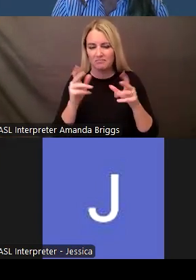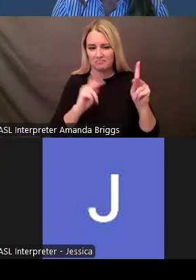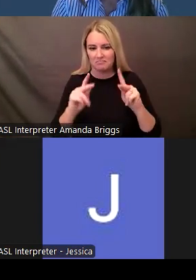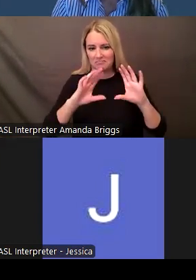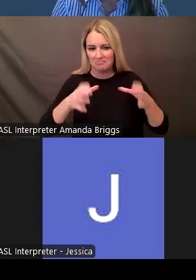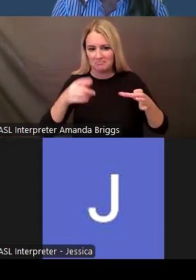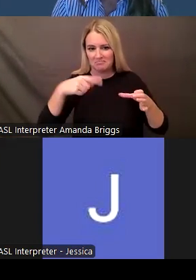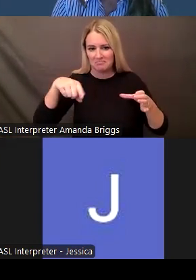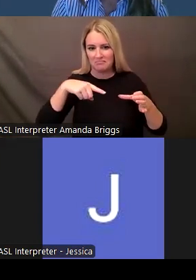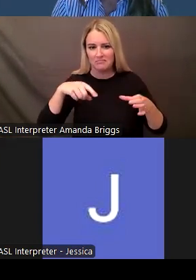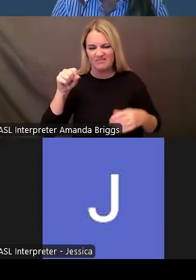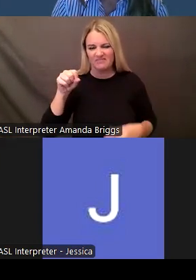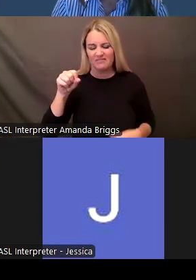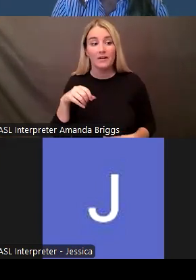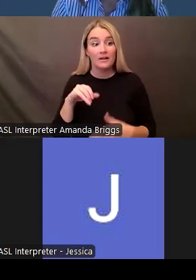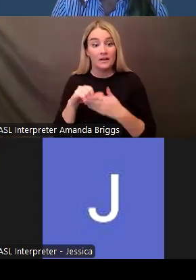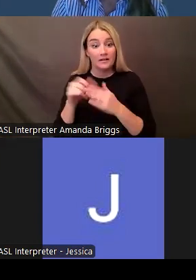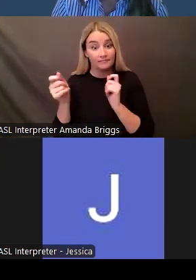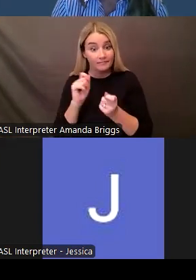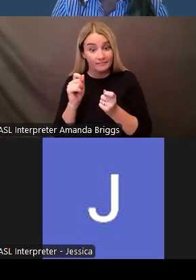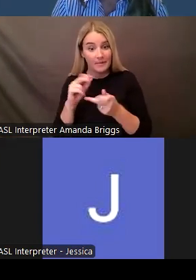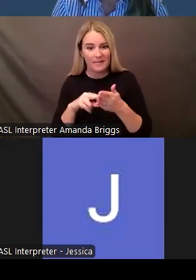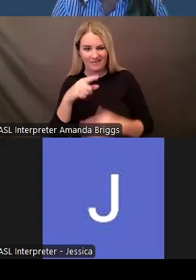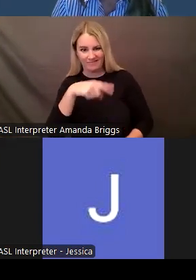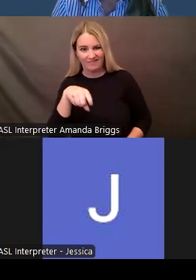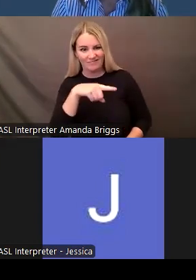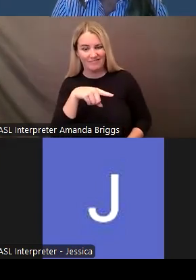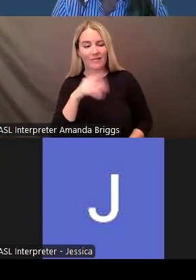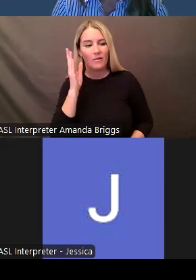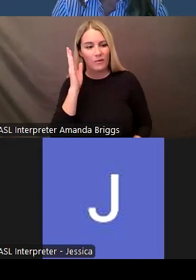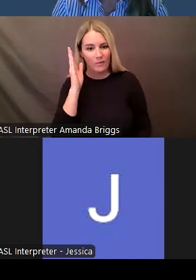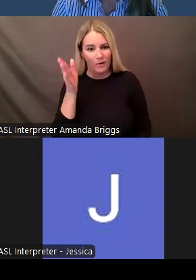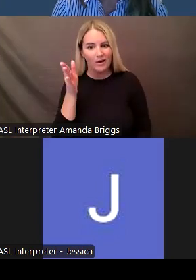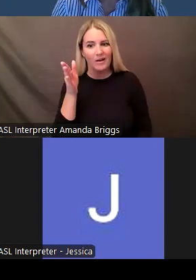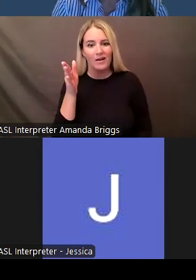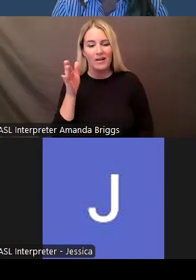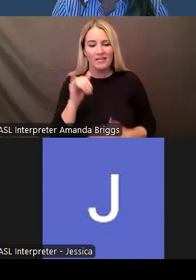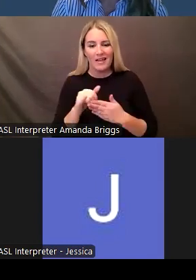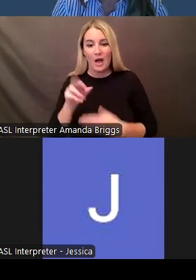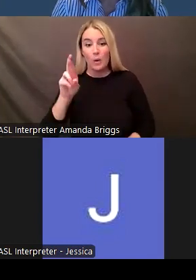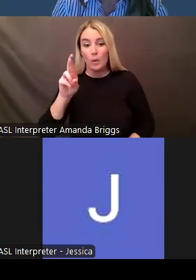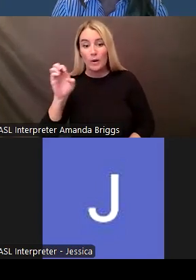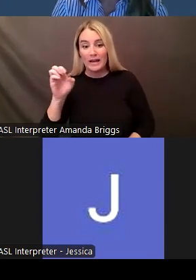What this change means is that this group will need to go through the redetermination process